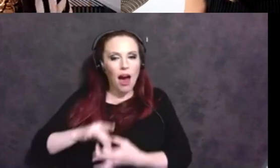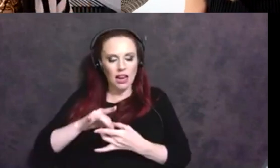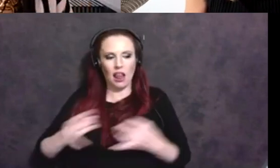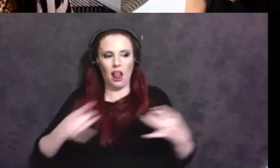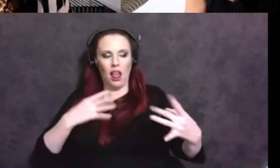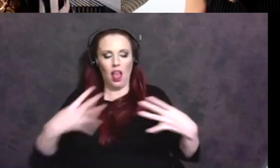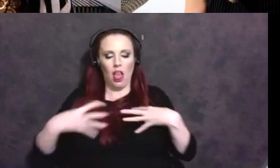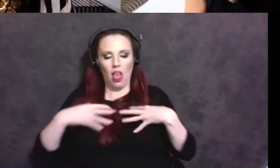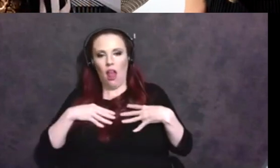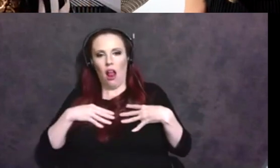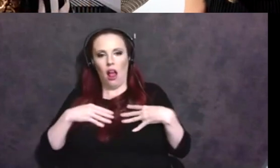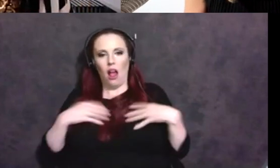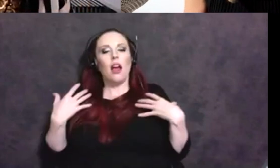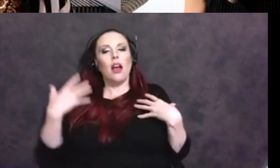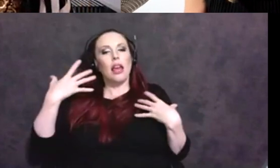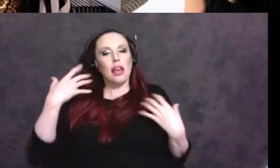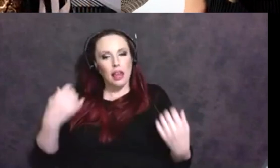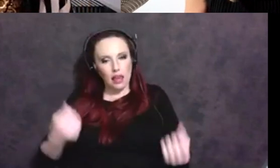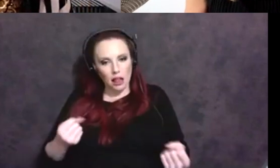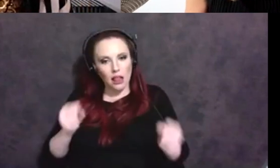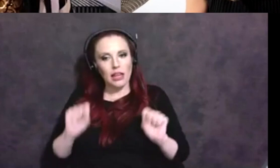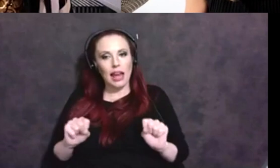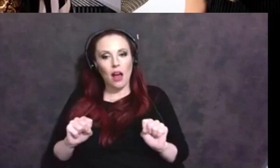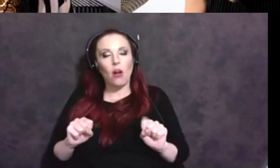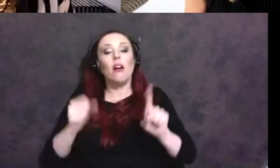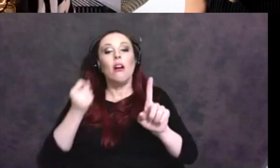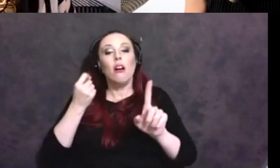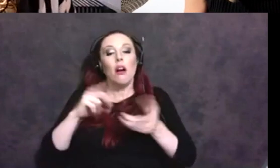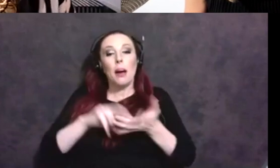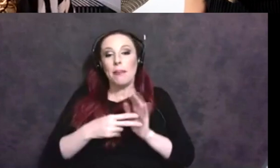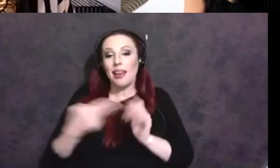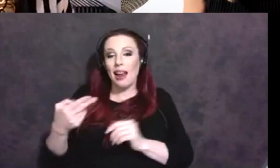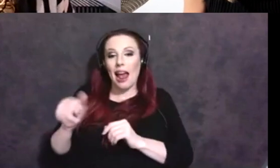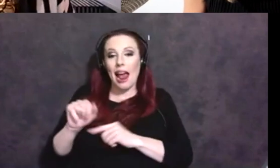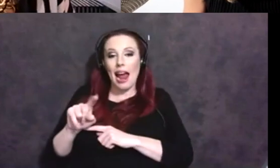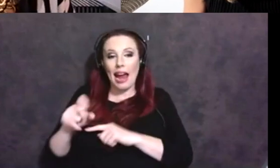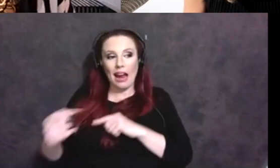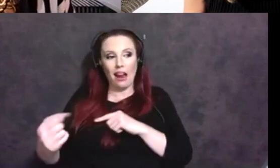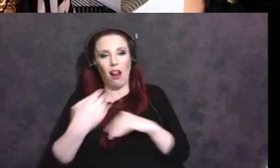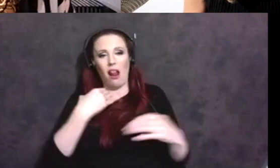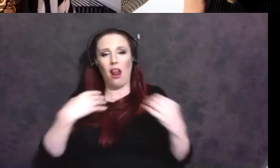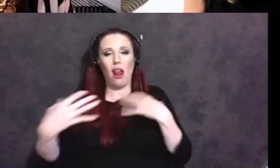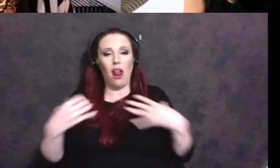us because we hold it in our bodies as you can see, and we can also use embodiment to